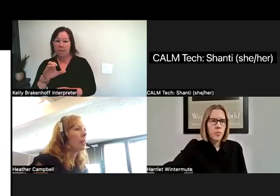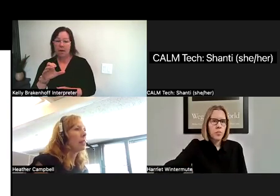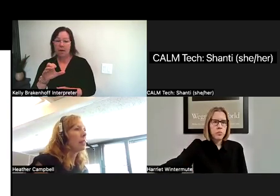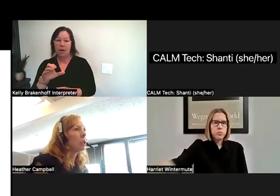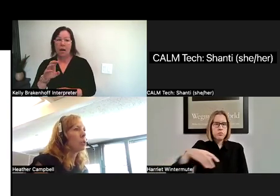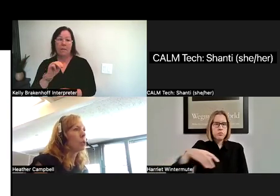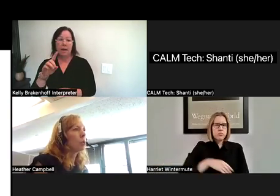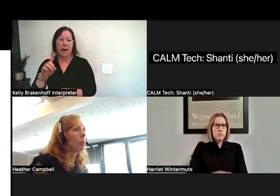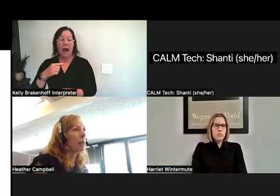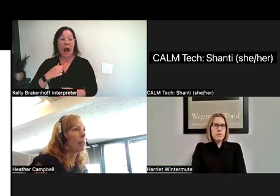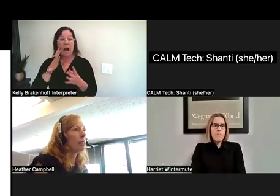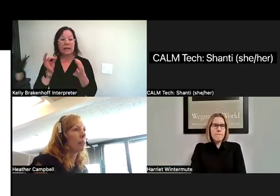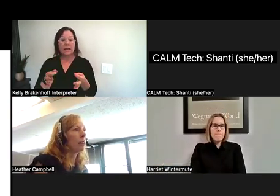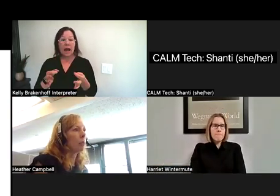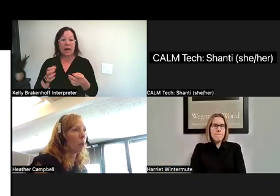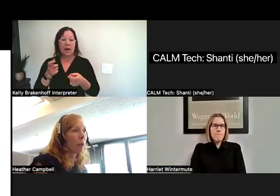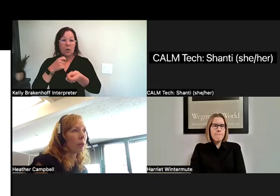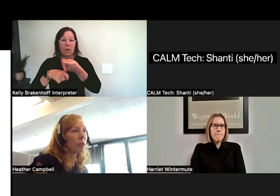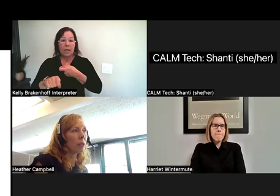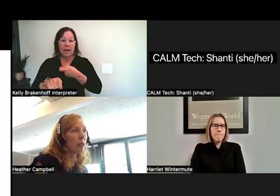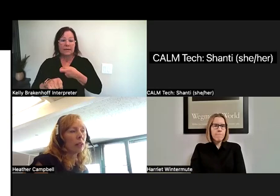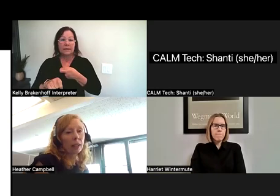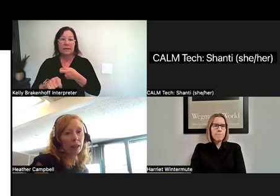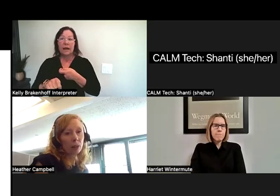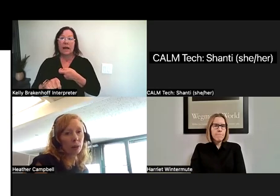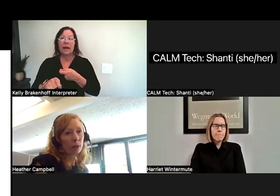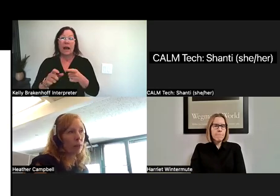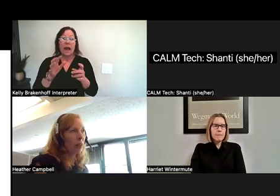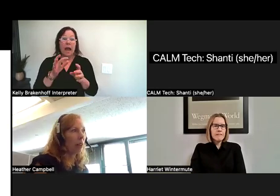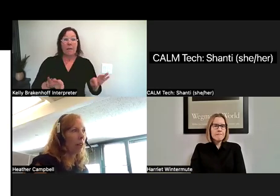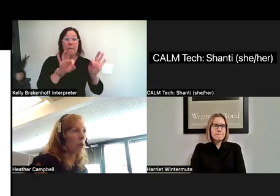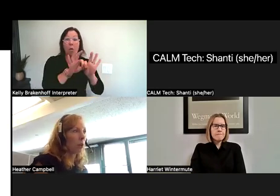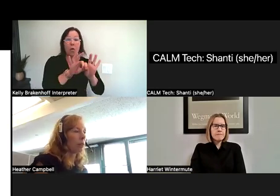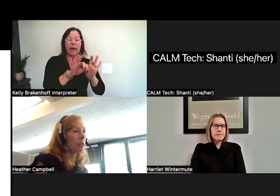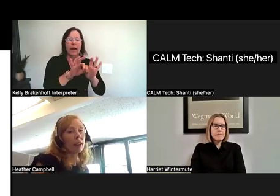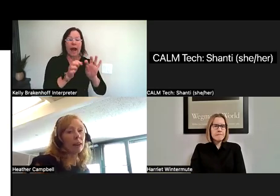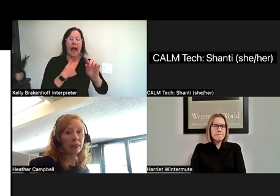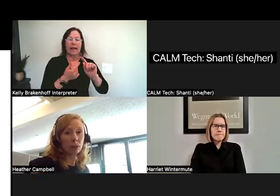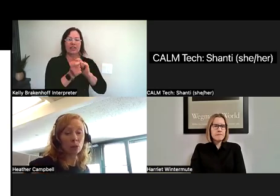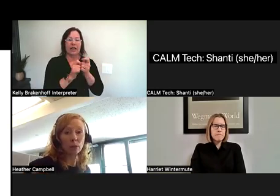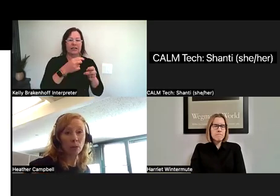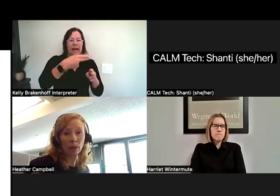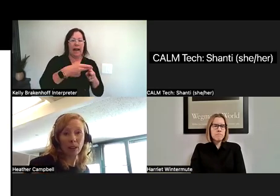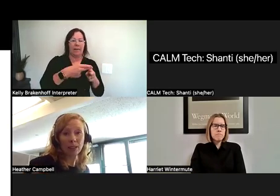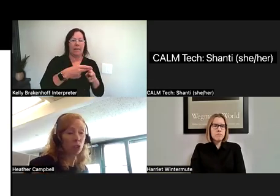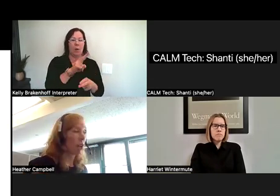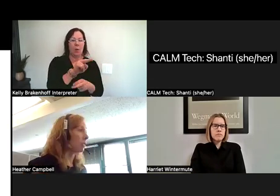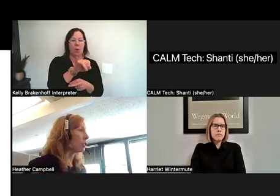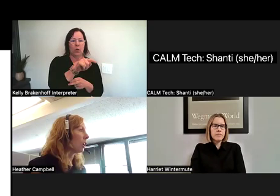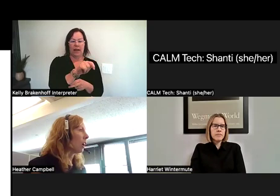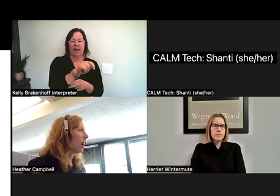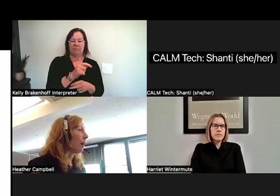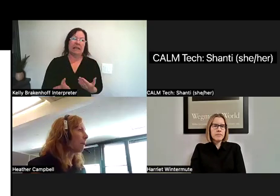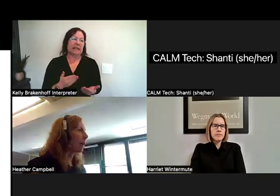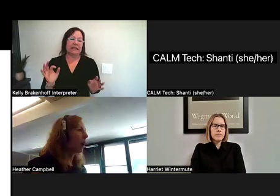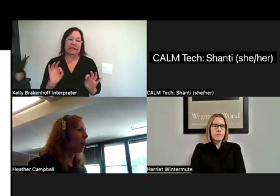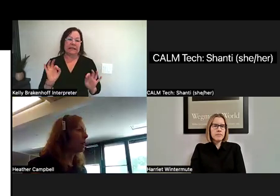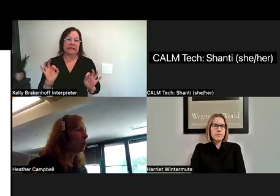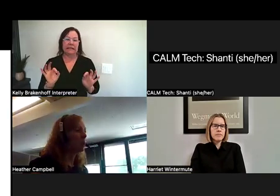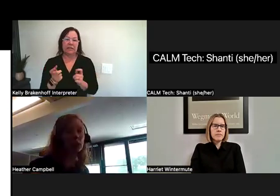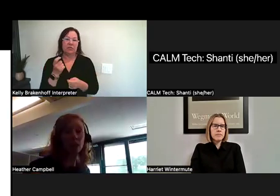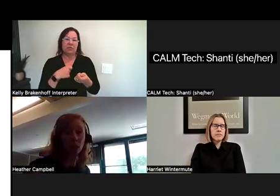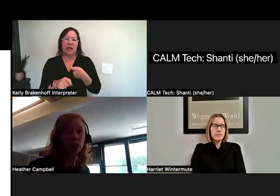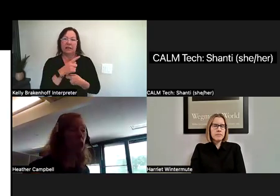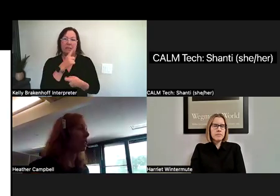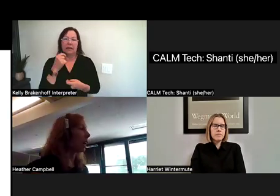decided to replace it with unit. This was a pretty easy change. All I did was in the current sheet